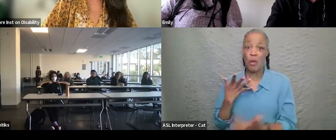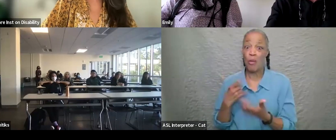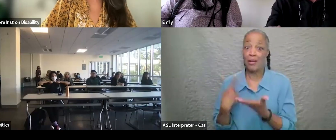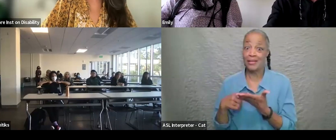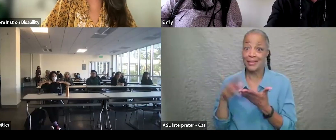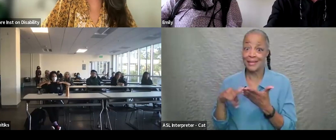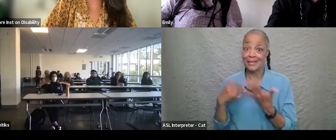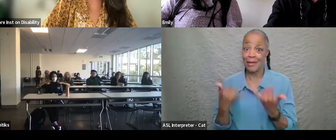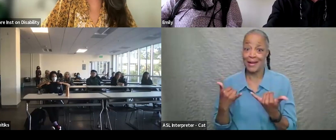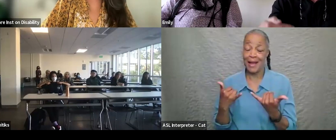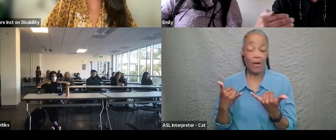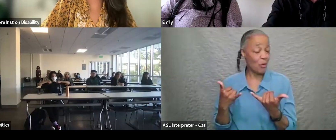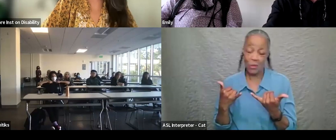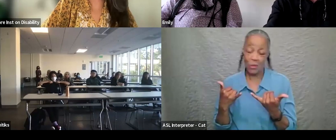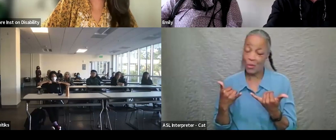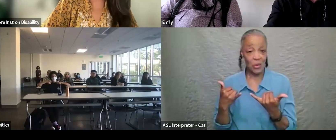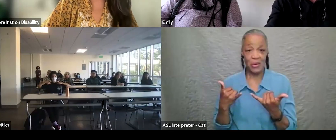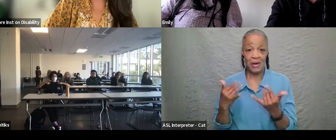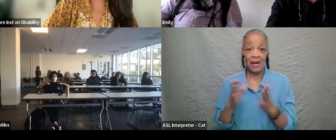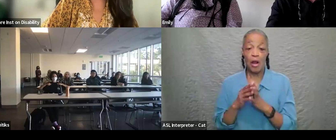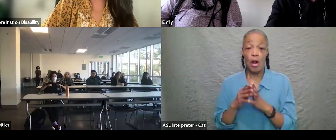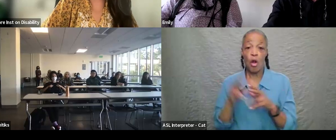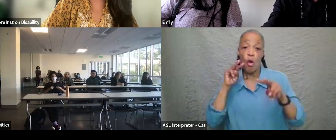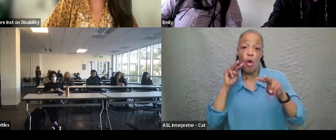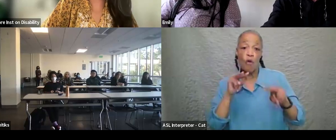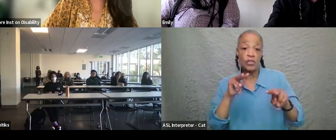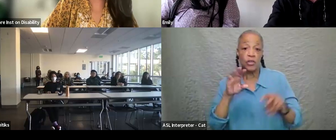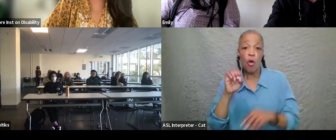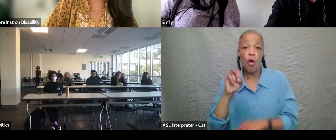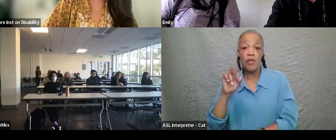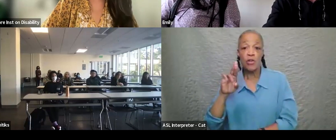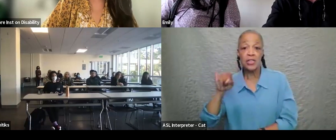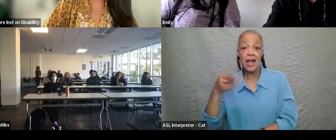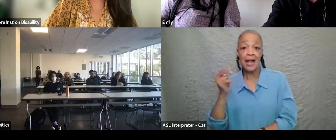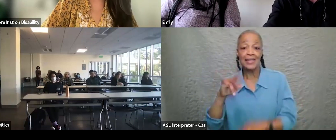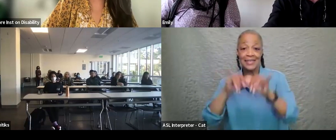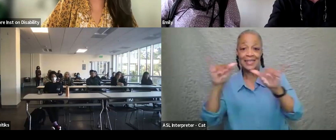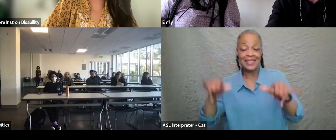Our oversight system is a very patchwork system. It's a kind of peer review system. It's an honor system.